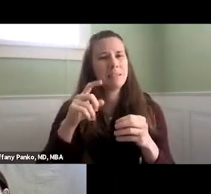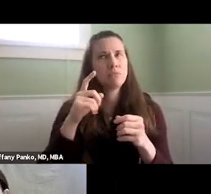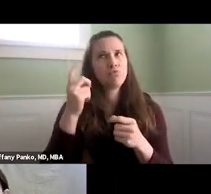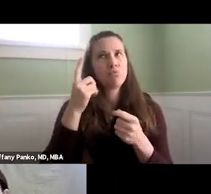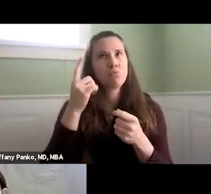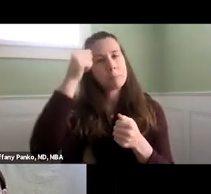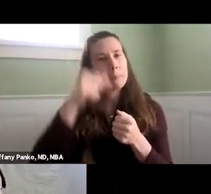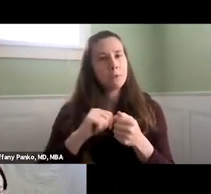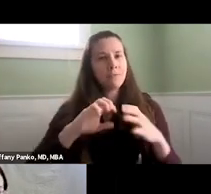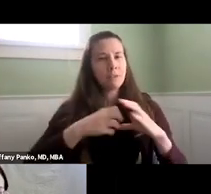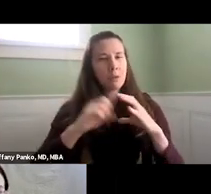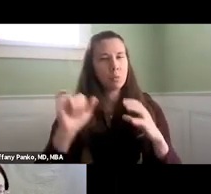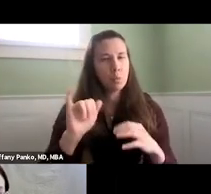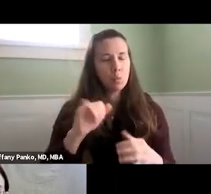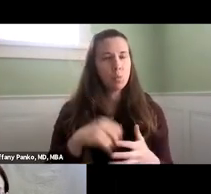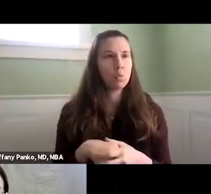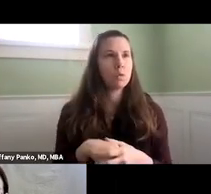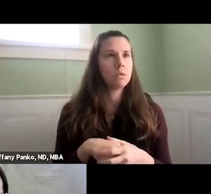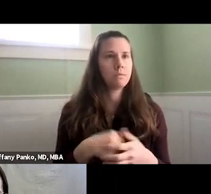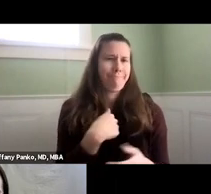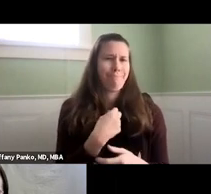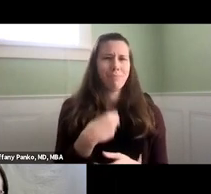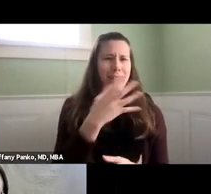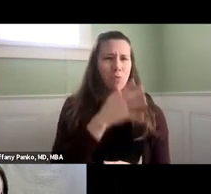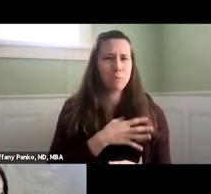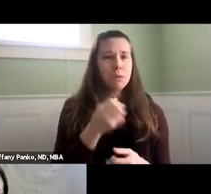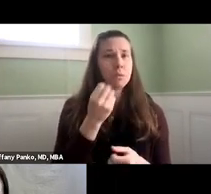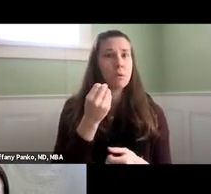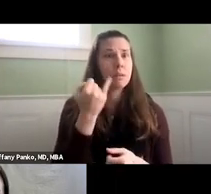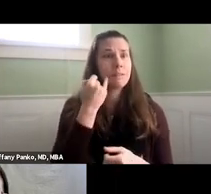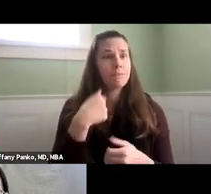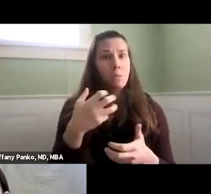but we know that that number is very small. And of course we also have to keep in mind